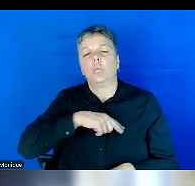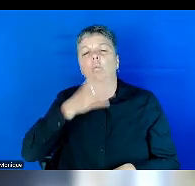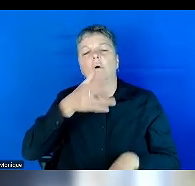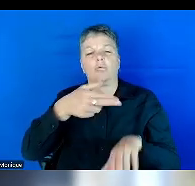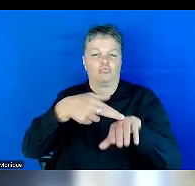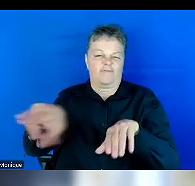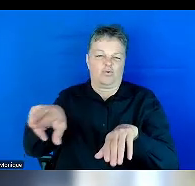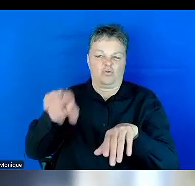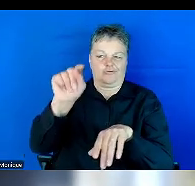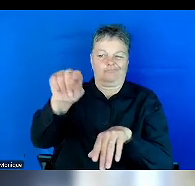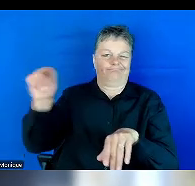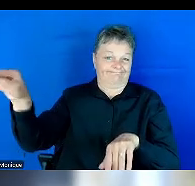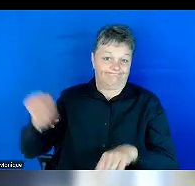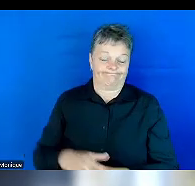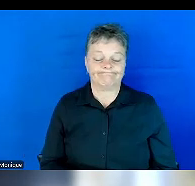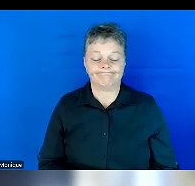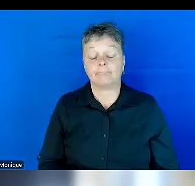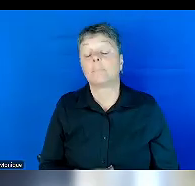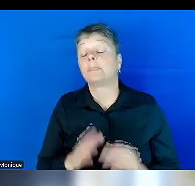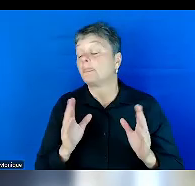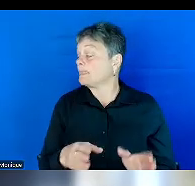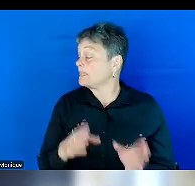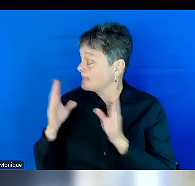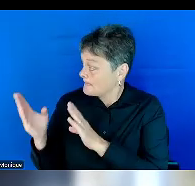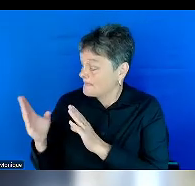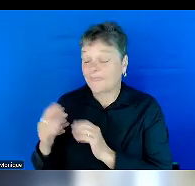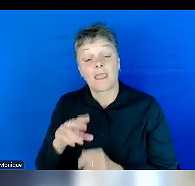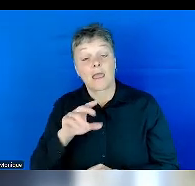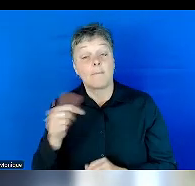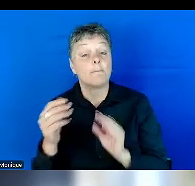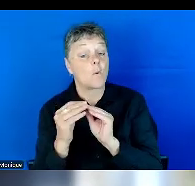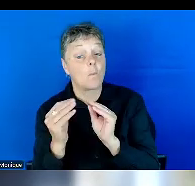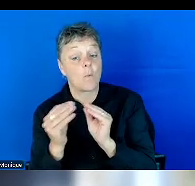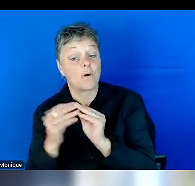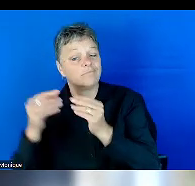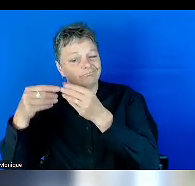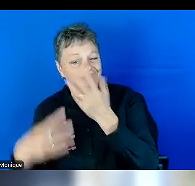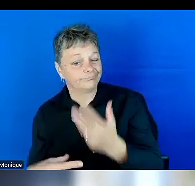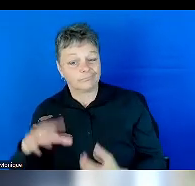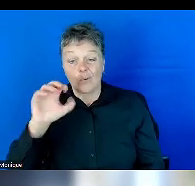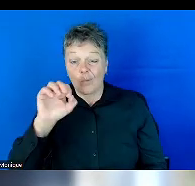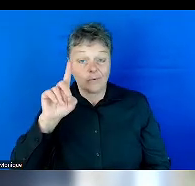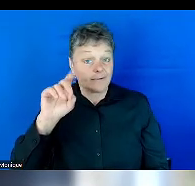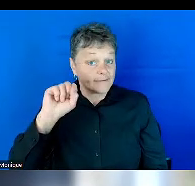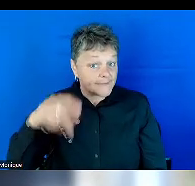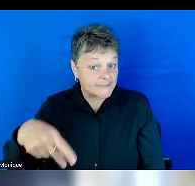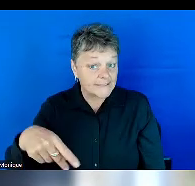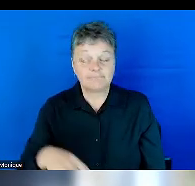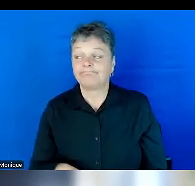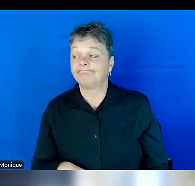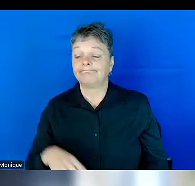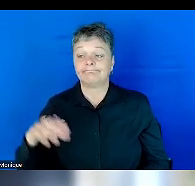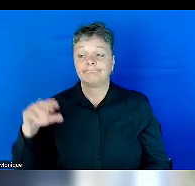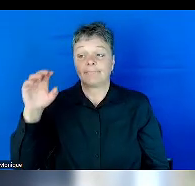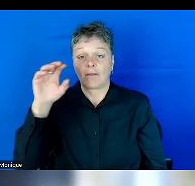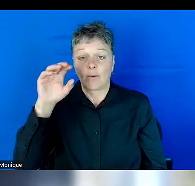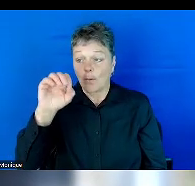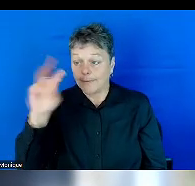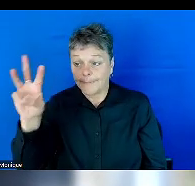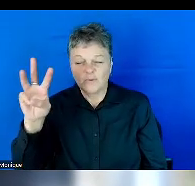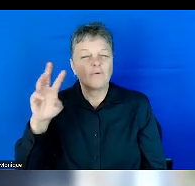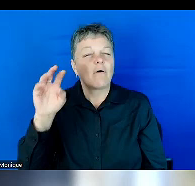um issues relate to ODSP Ontario Works. Um if you have an issue with CPP disability,